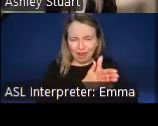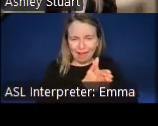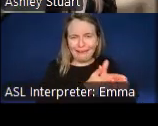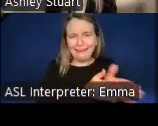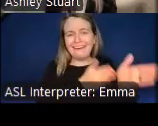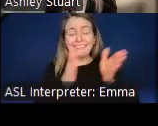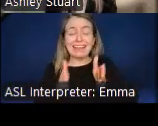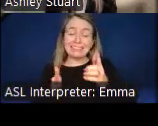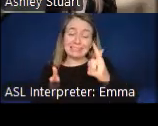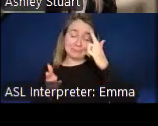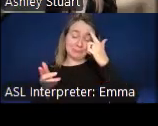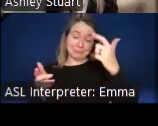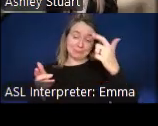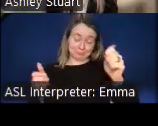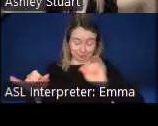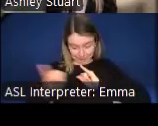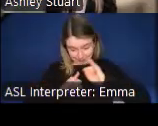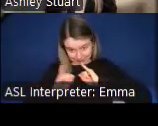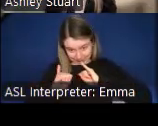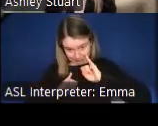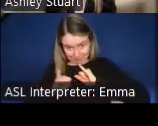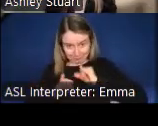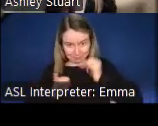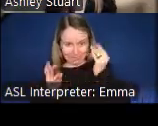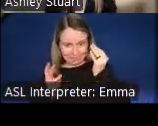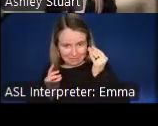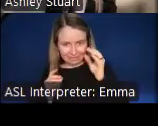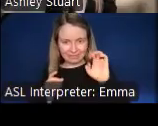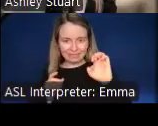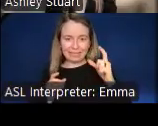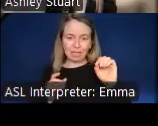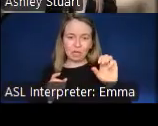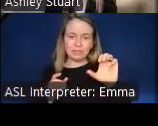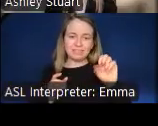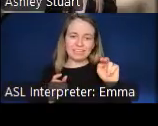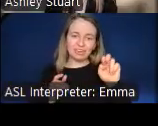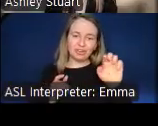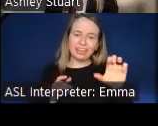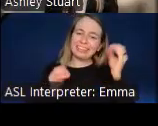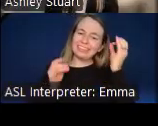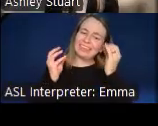egocentric thinking and that near absence of impulse control.